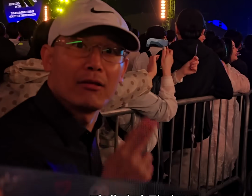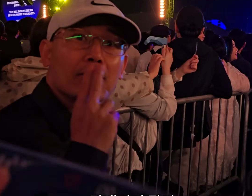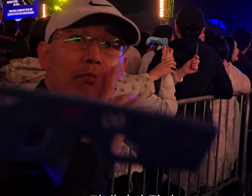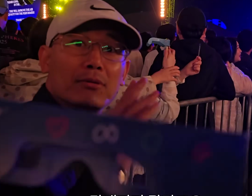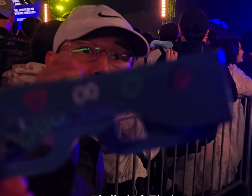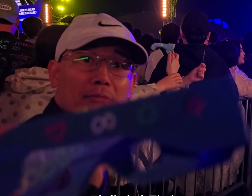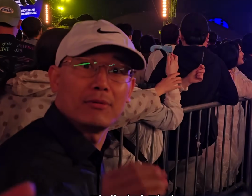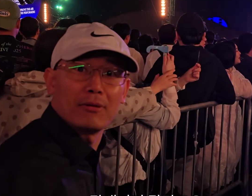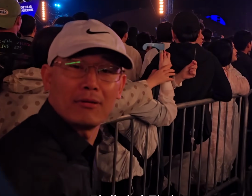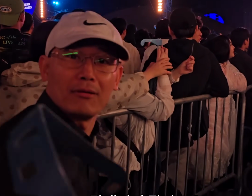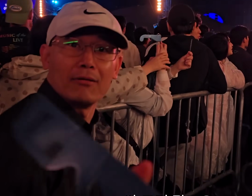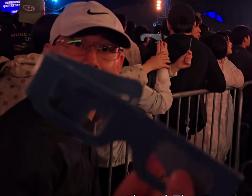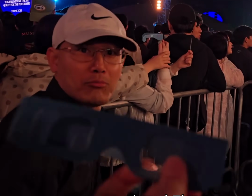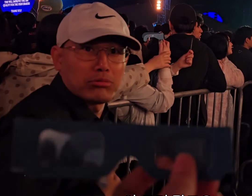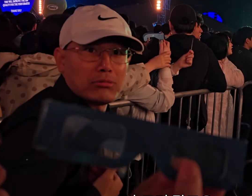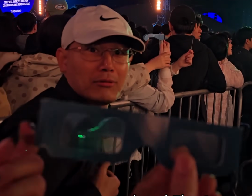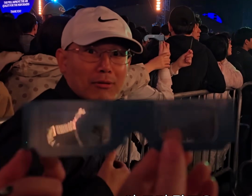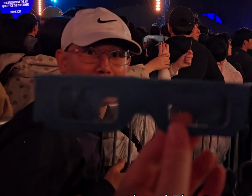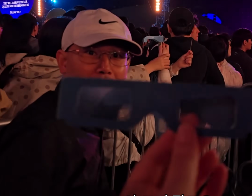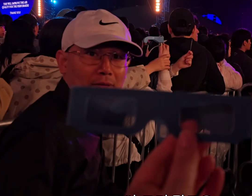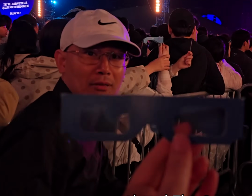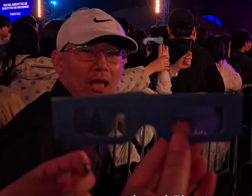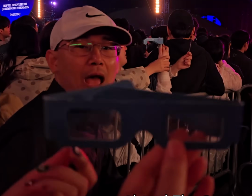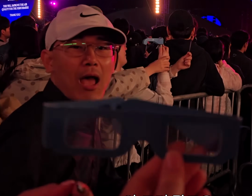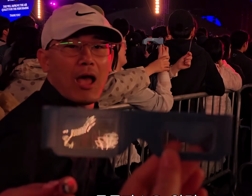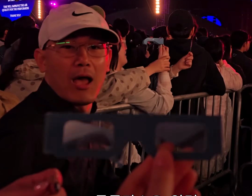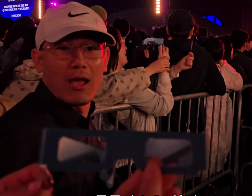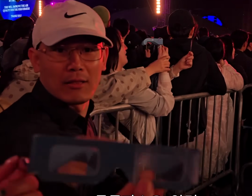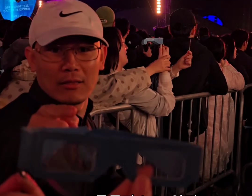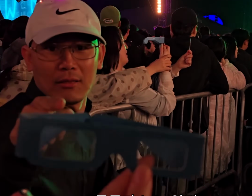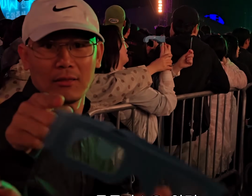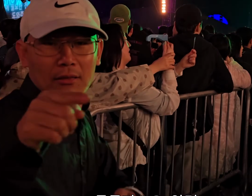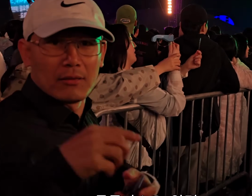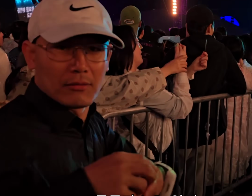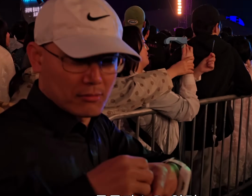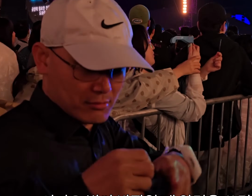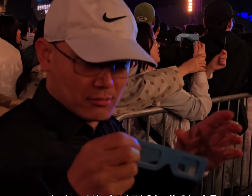No smoking please. LOL—not that one! I meant the Moonglasses—the special glasses!